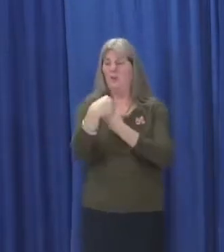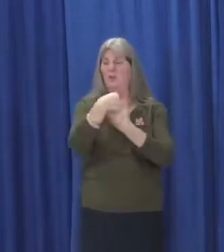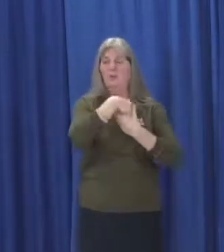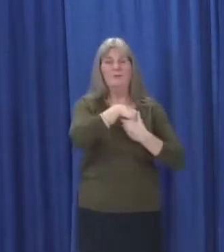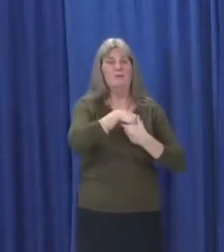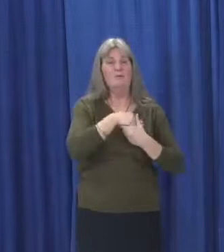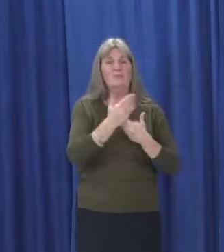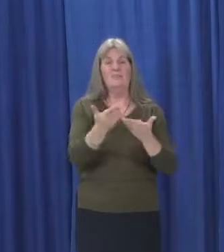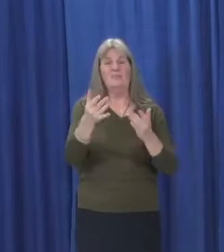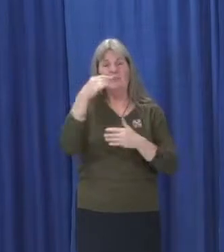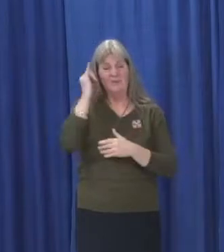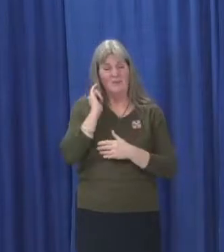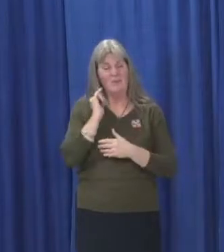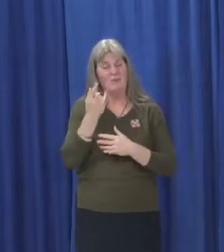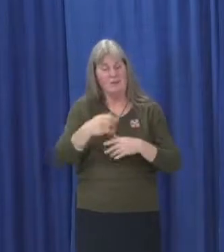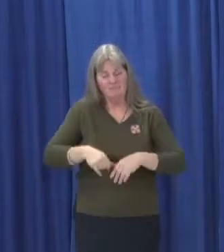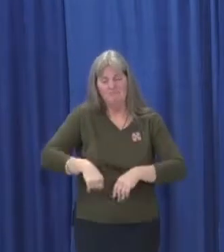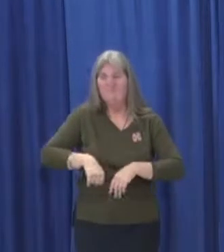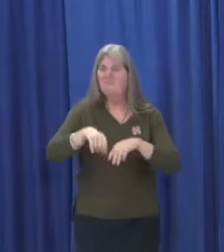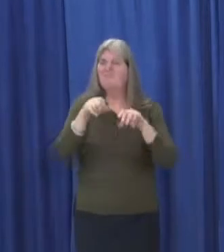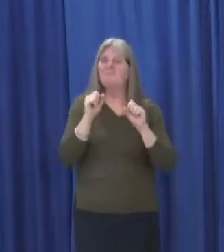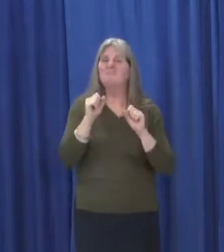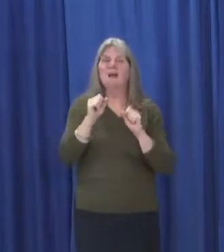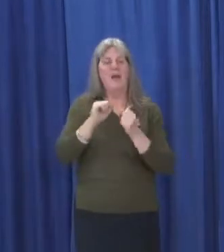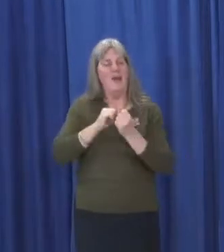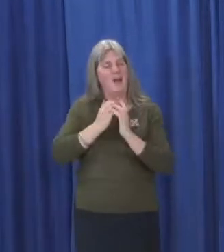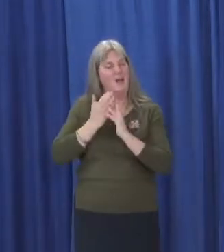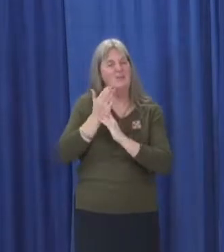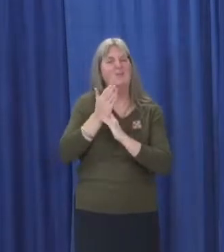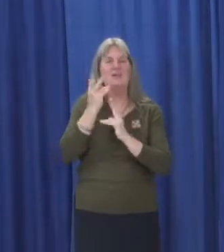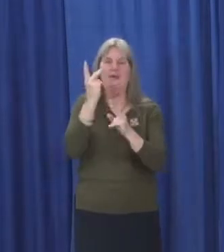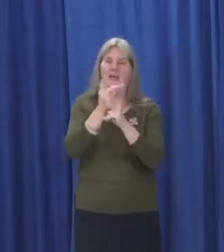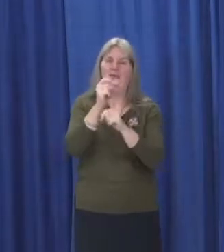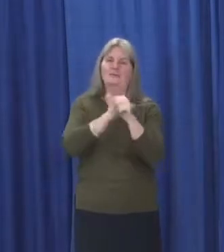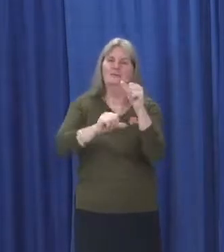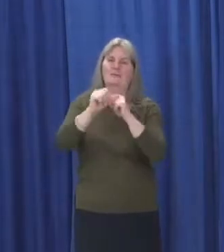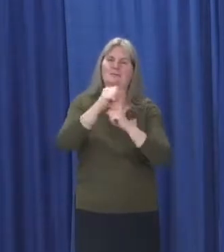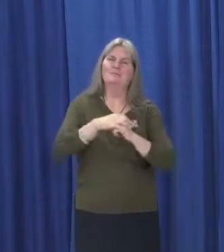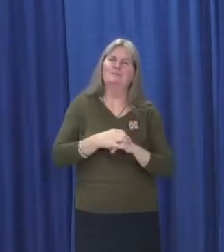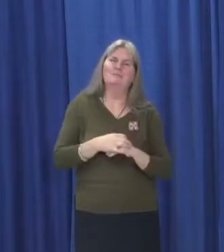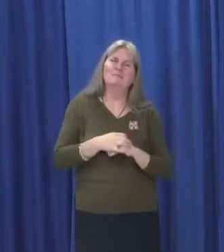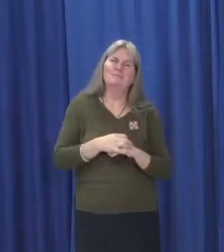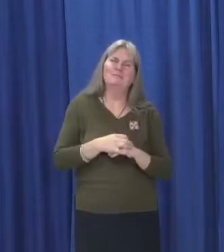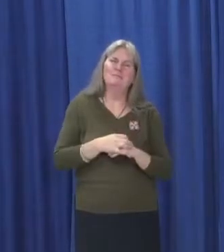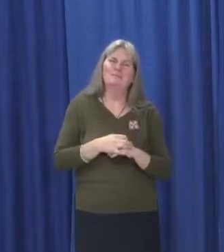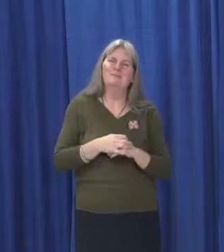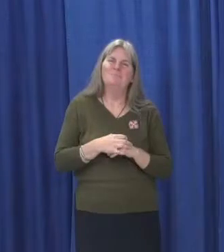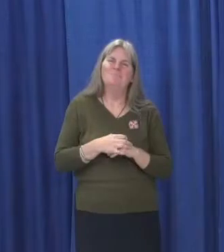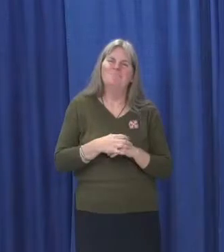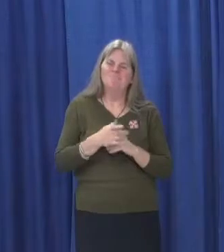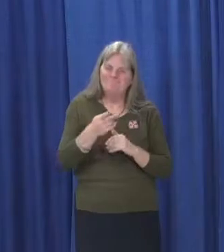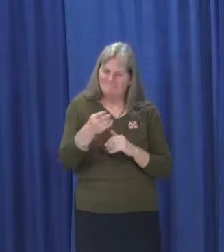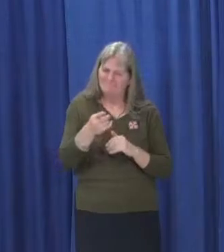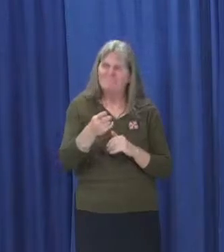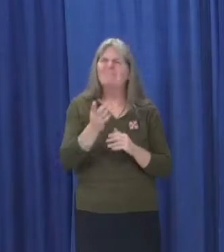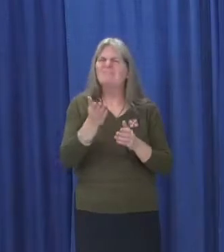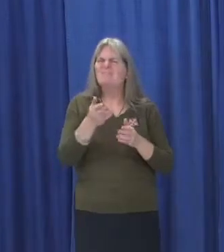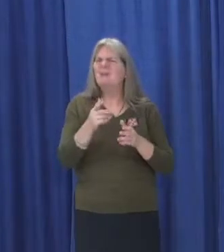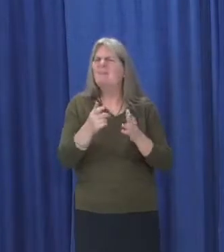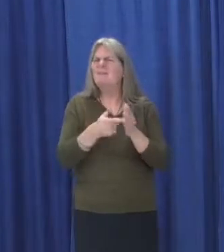and inclusive and resilience is one of the ways we take care of each other. Give yourself a healthy break